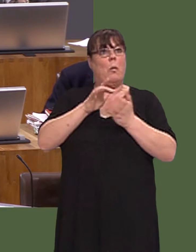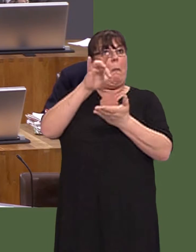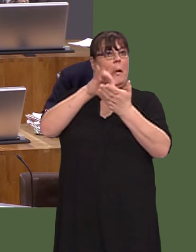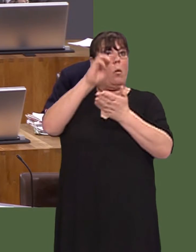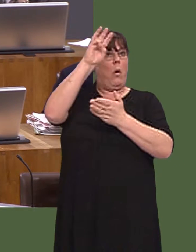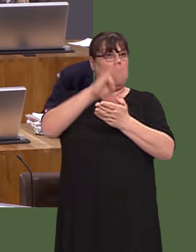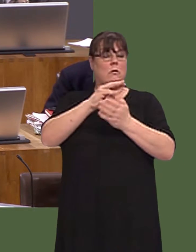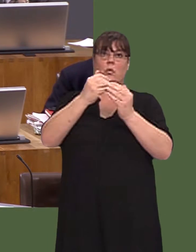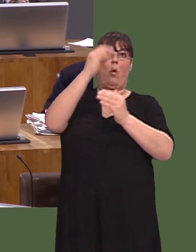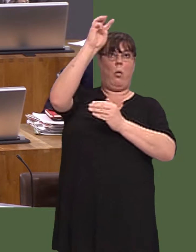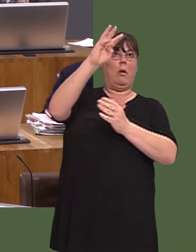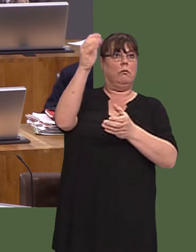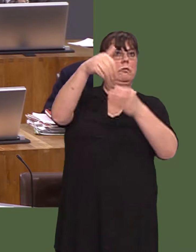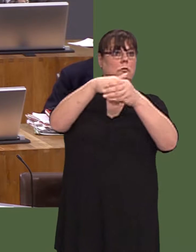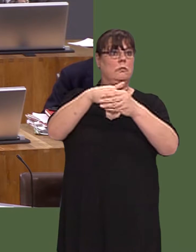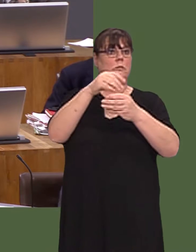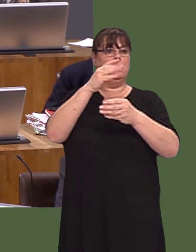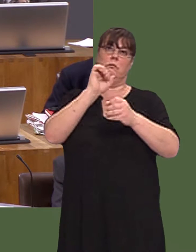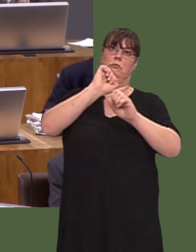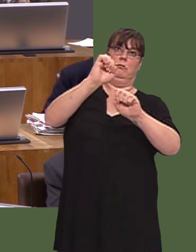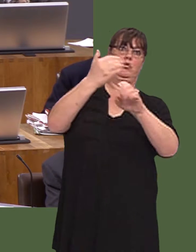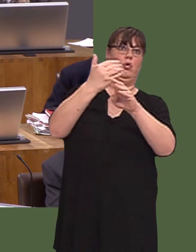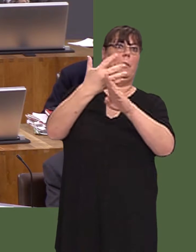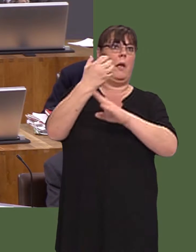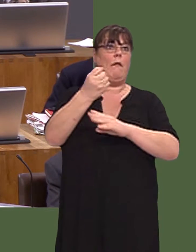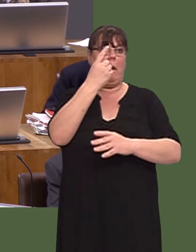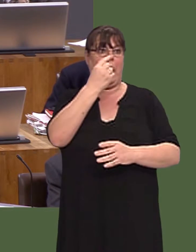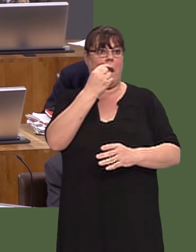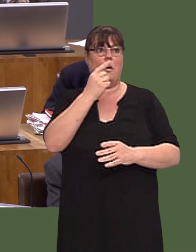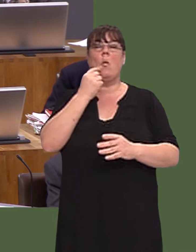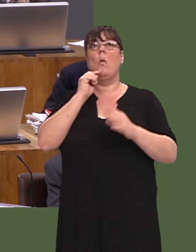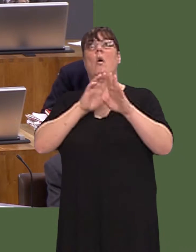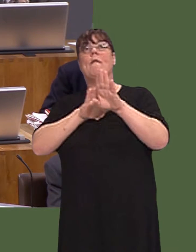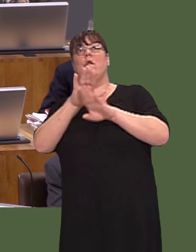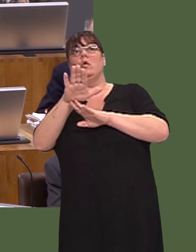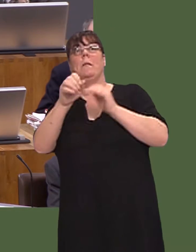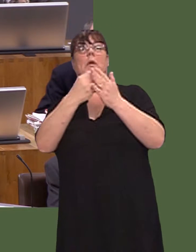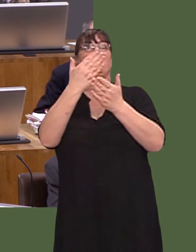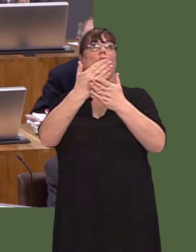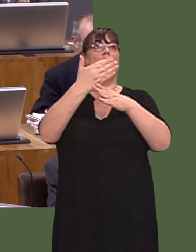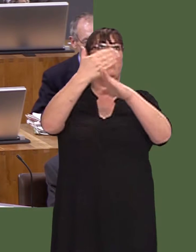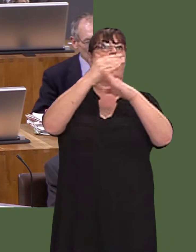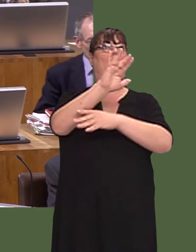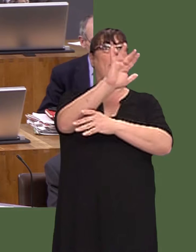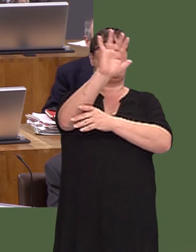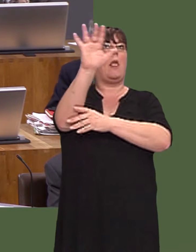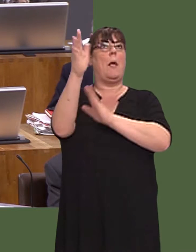and that is why we want to ensure that there are offices there in order to give customers a service.